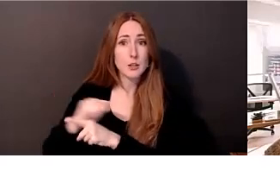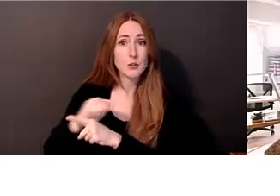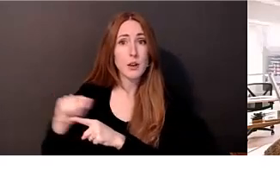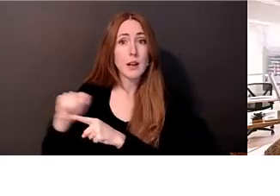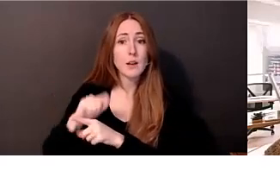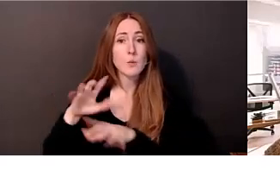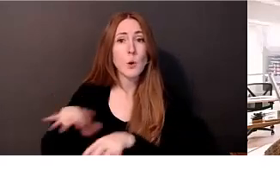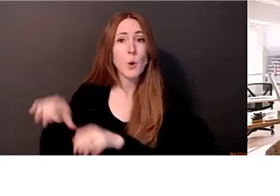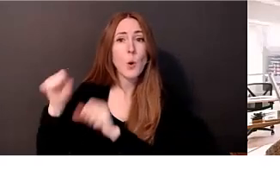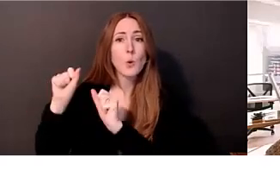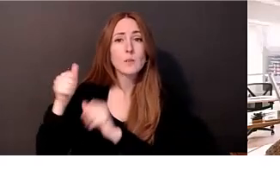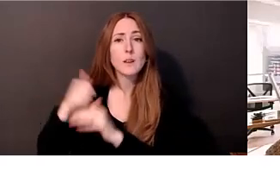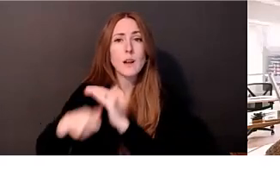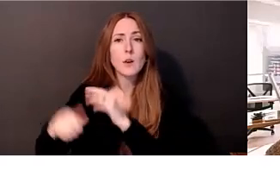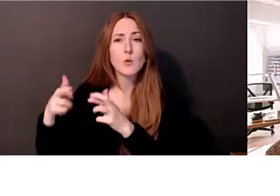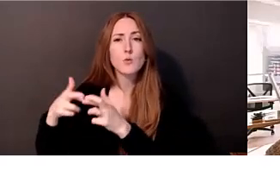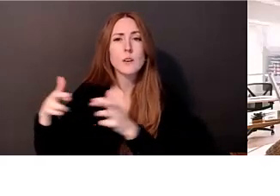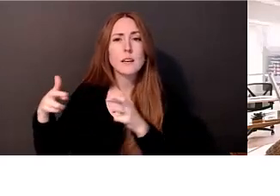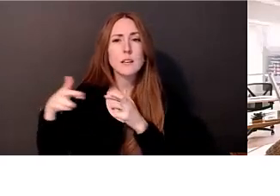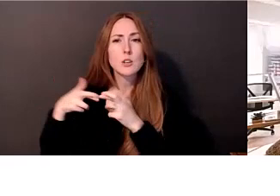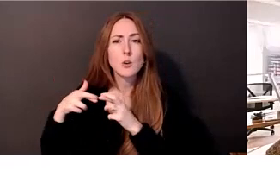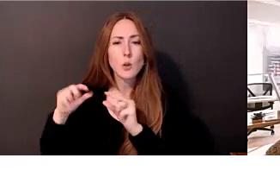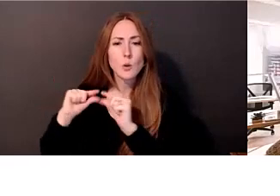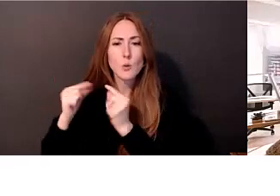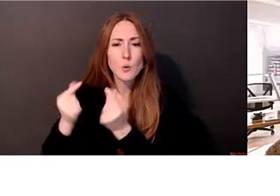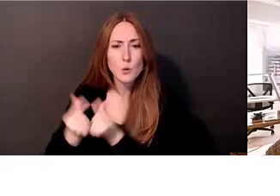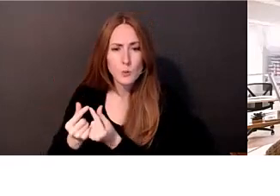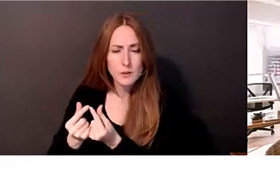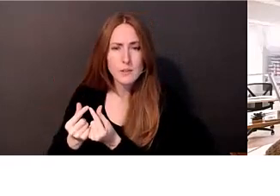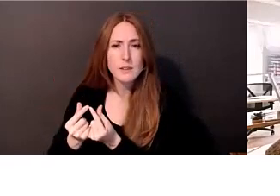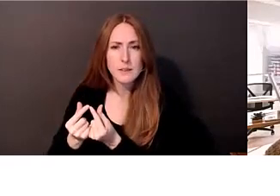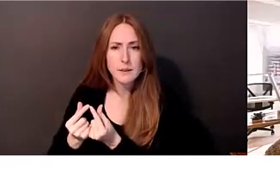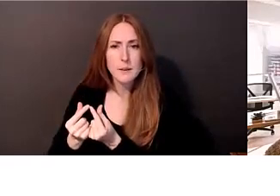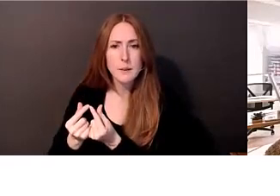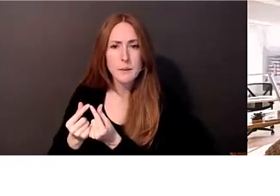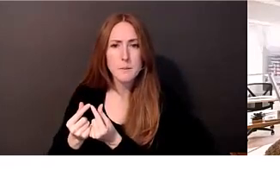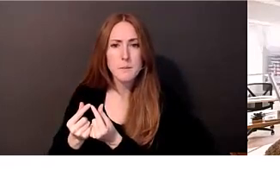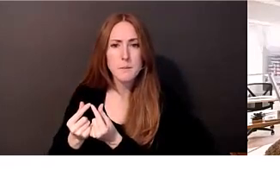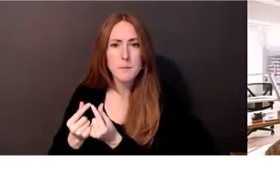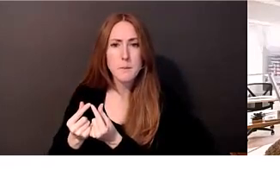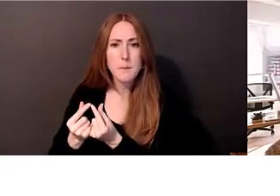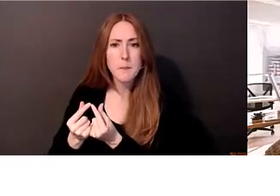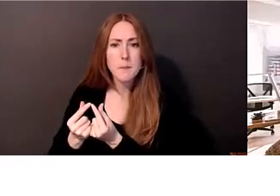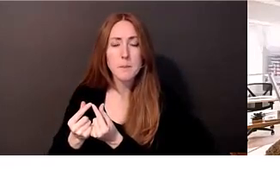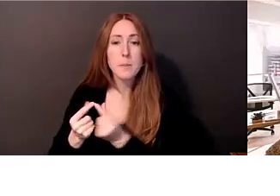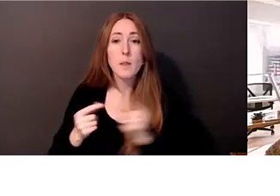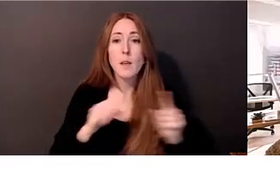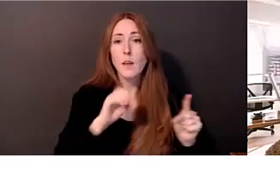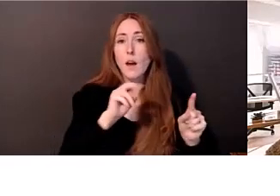like Fraser Health Authority and Vancouver Coastal Health. While in Ontario and Quebec, most of the training